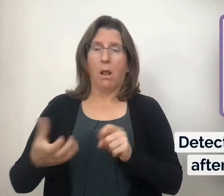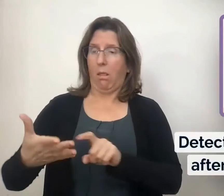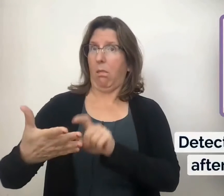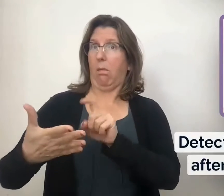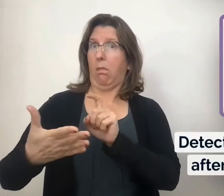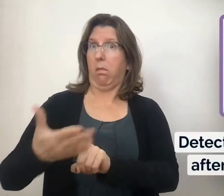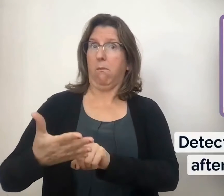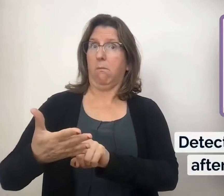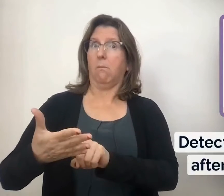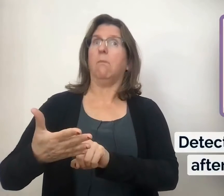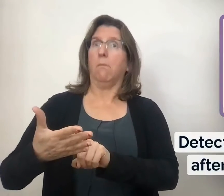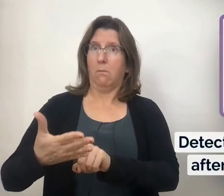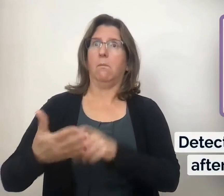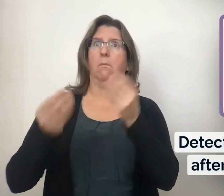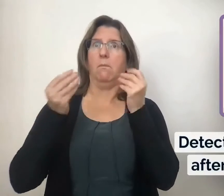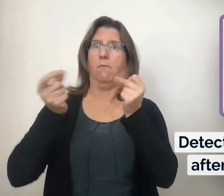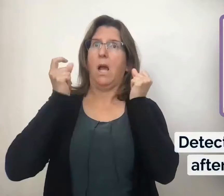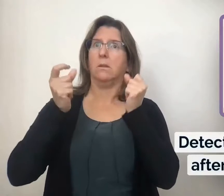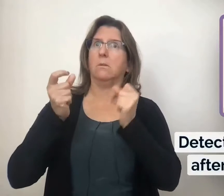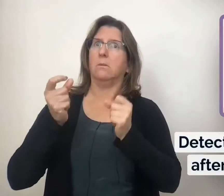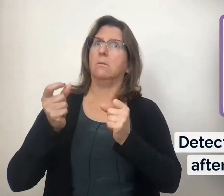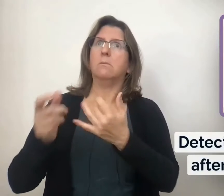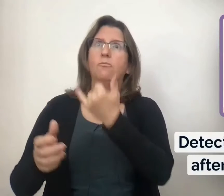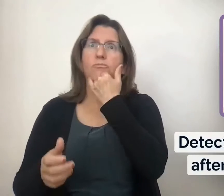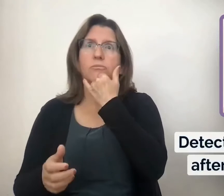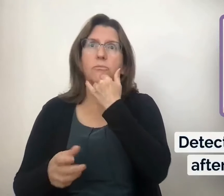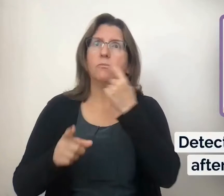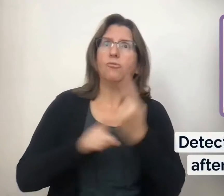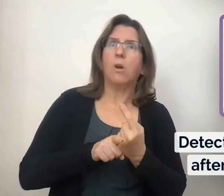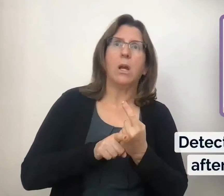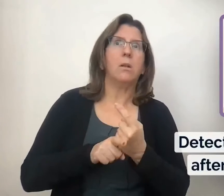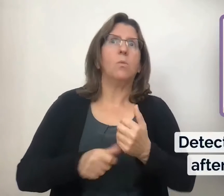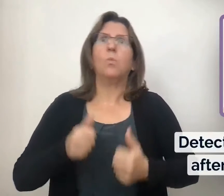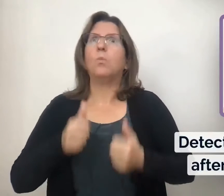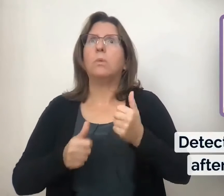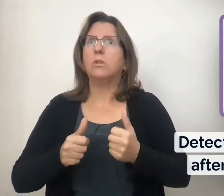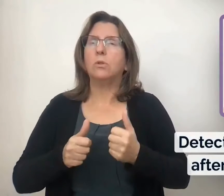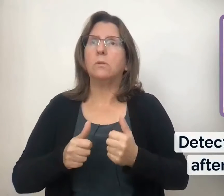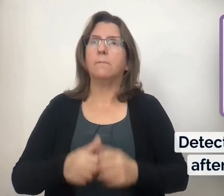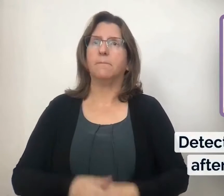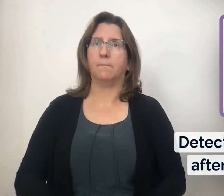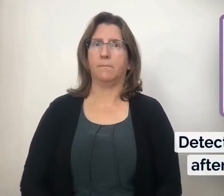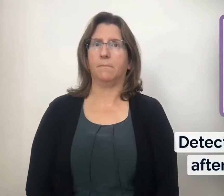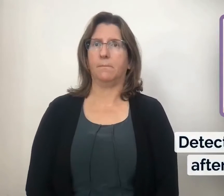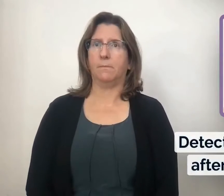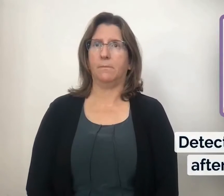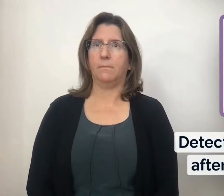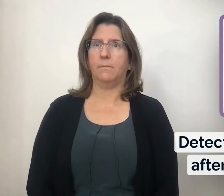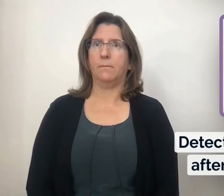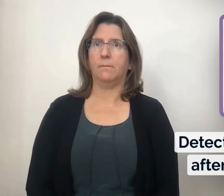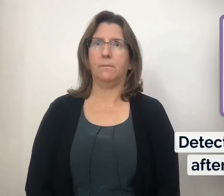The design should provide immediate feedback regarding the correctness of responses.